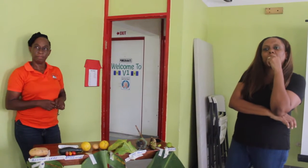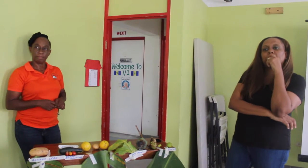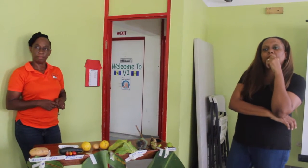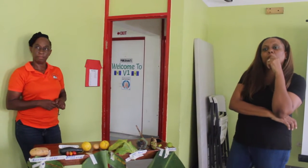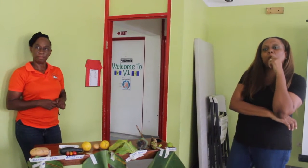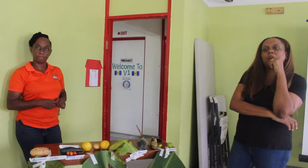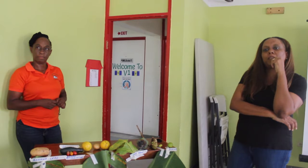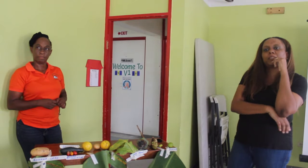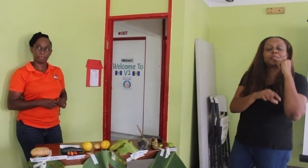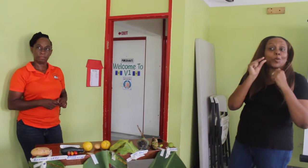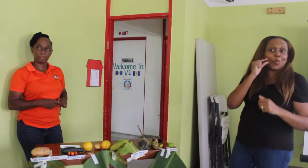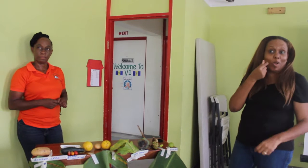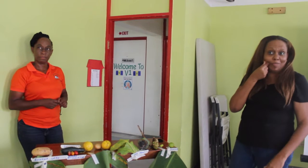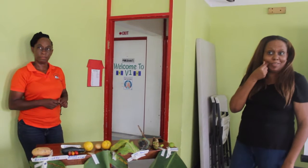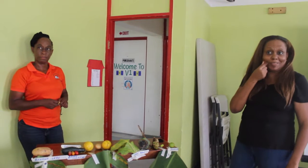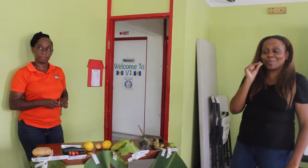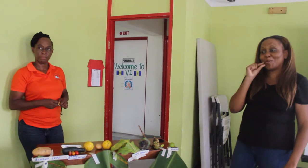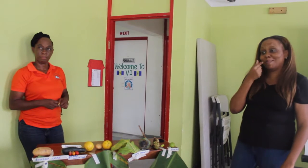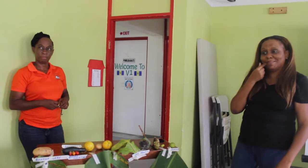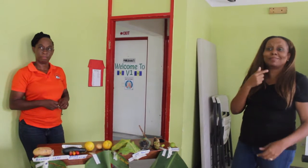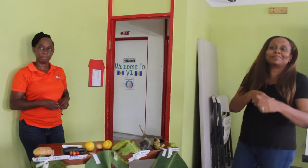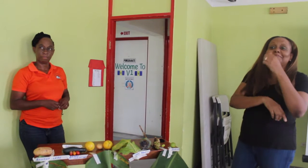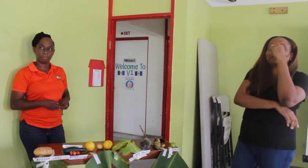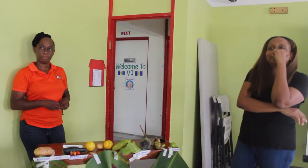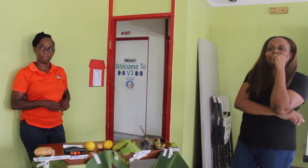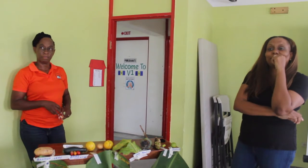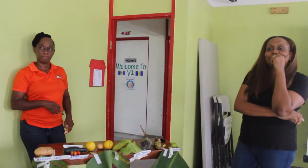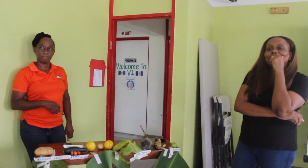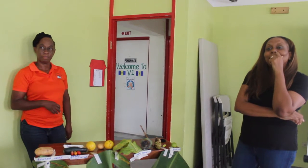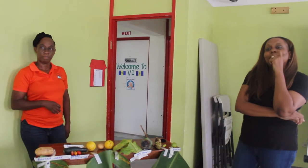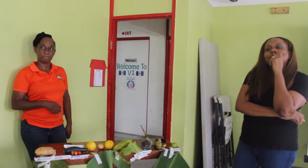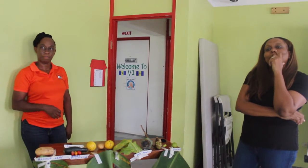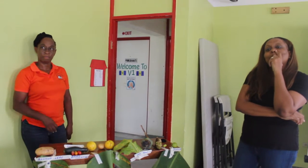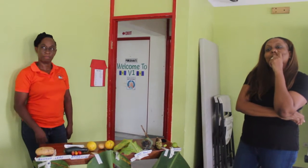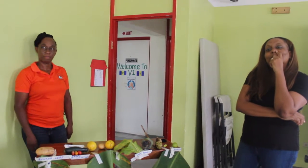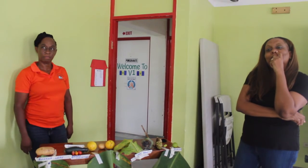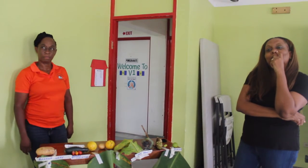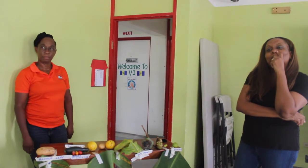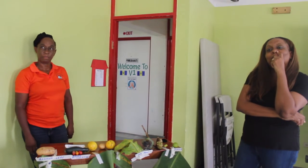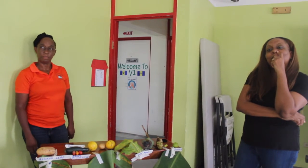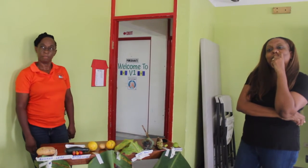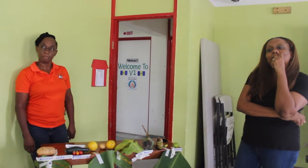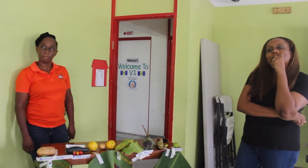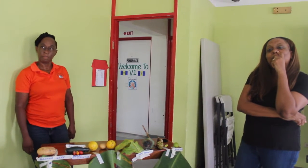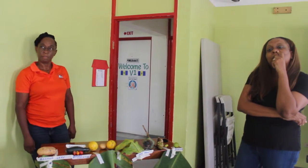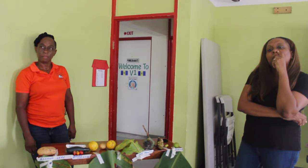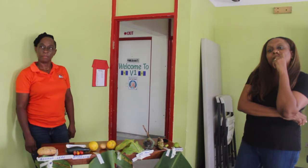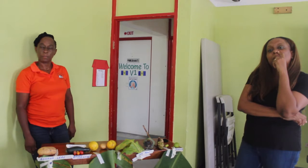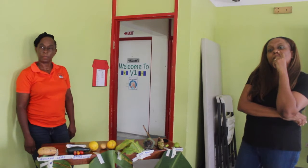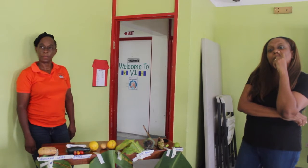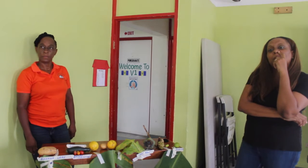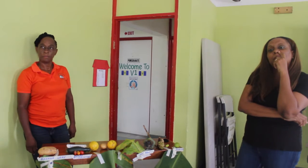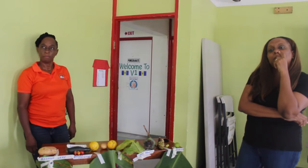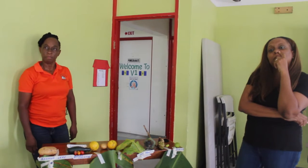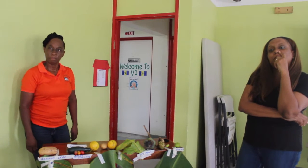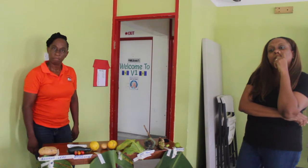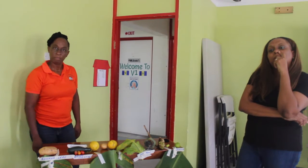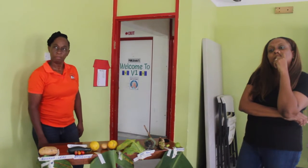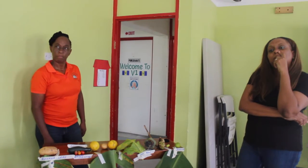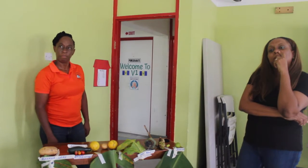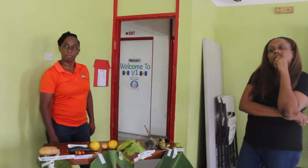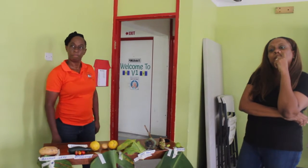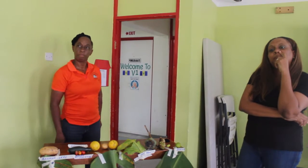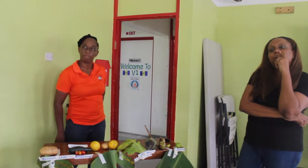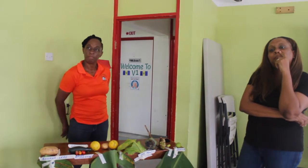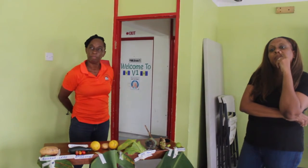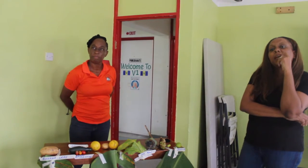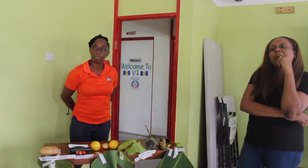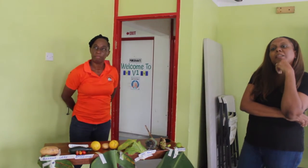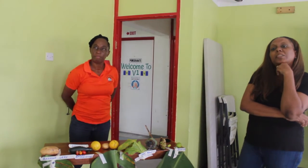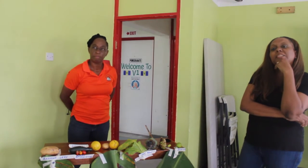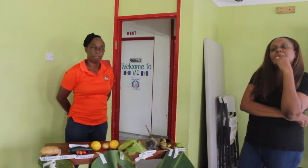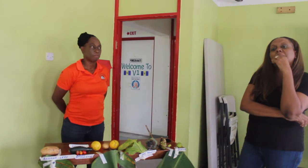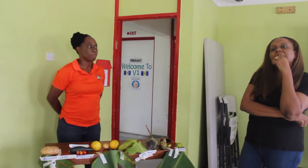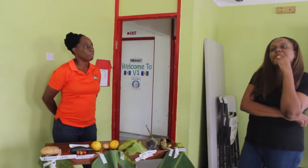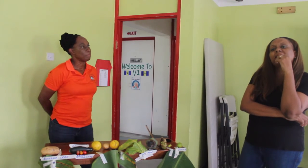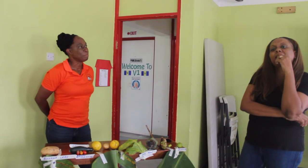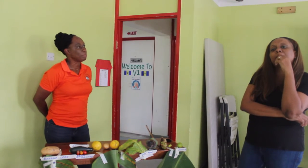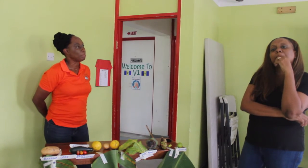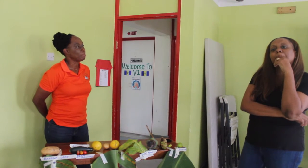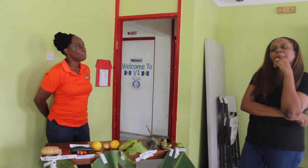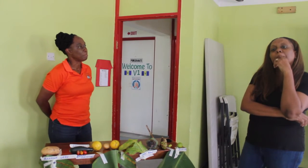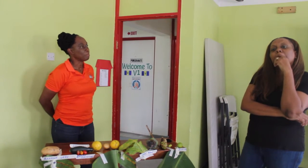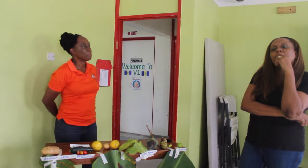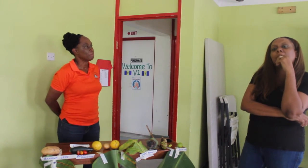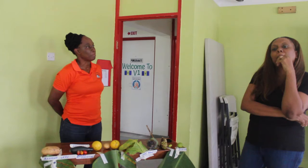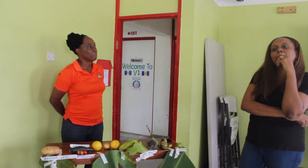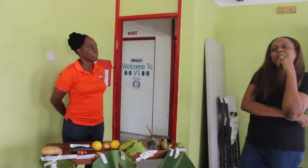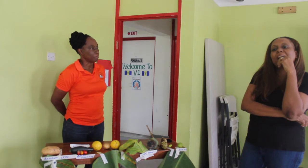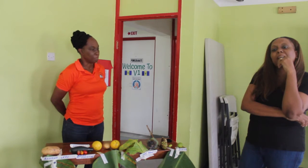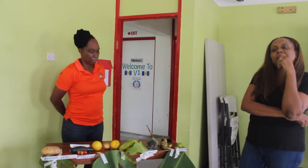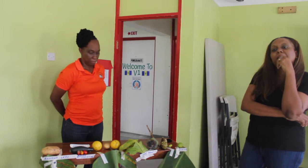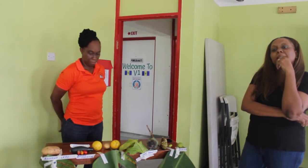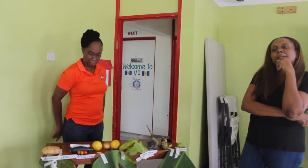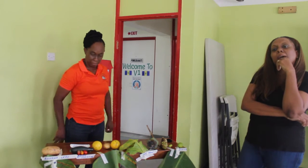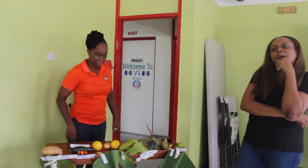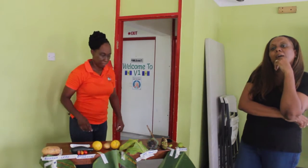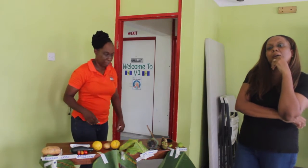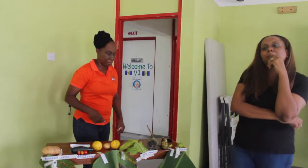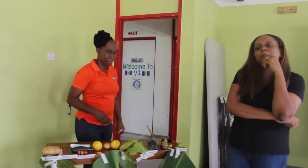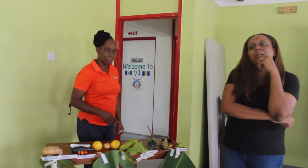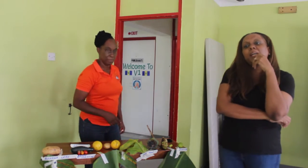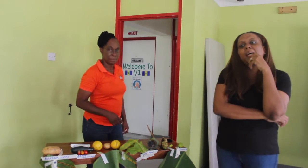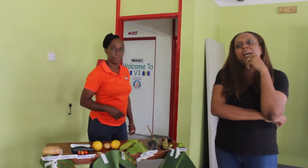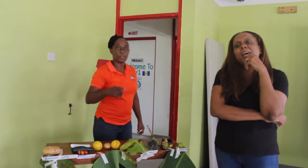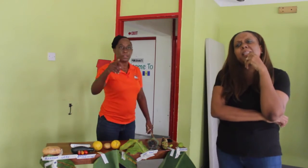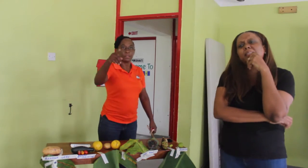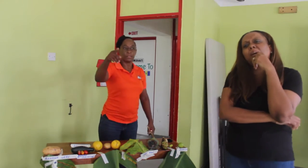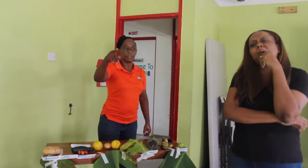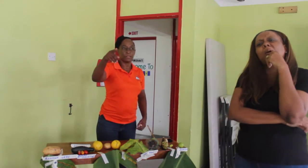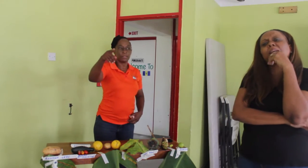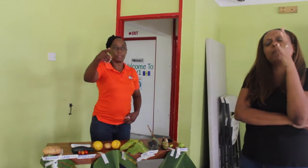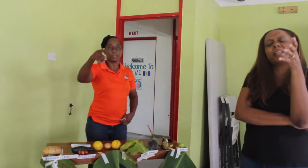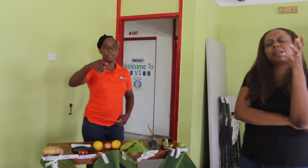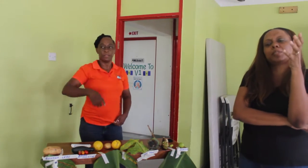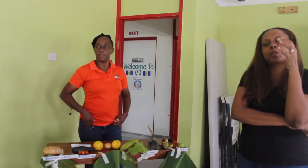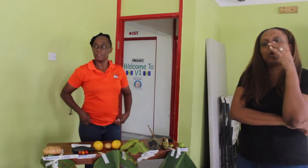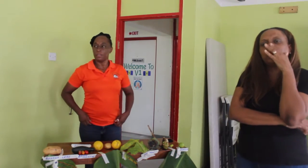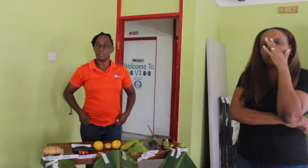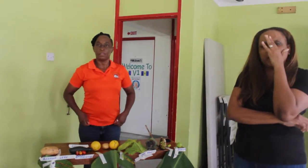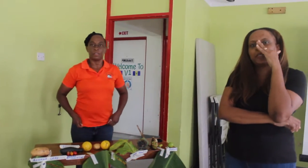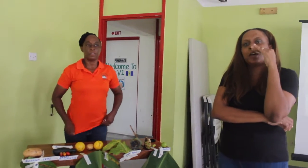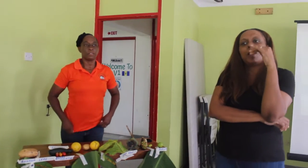okay i noticed some of the leaves that um black um and when it comes to the guava leaves